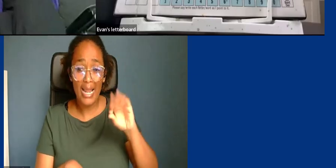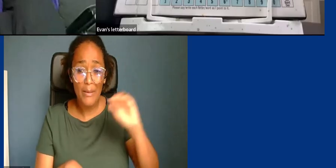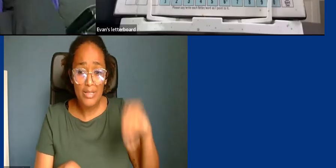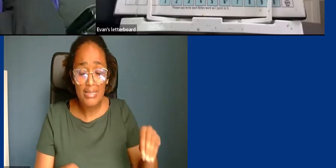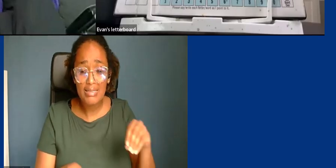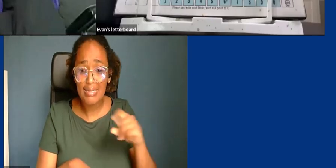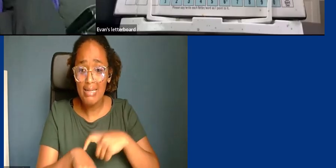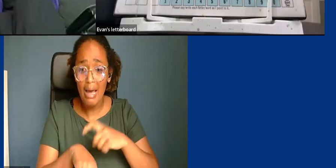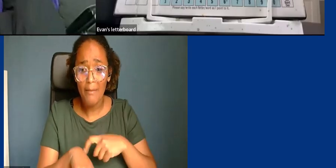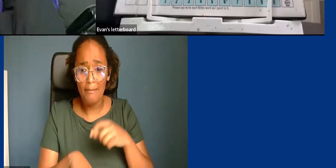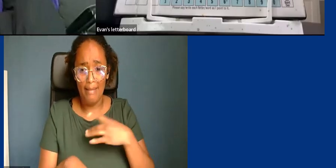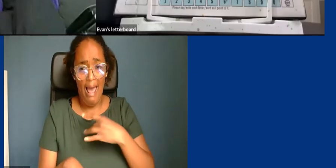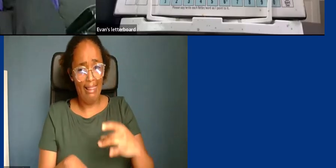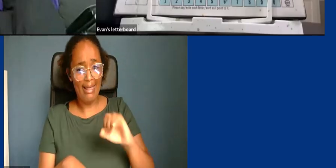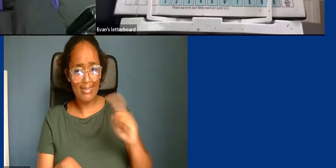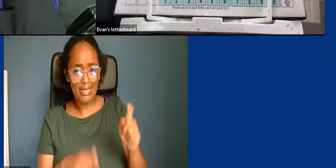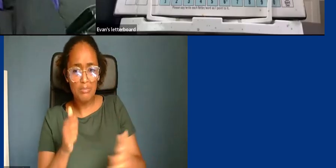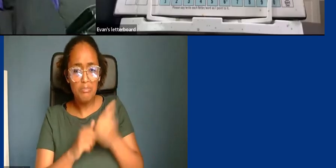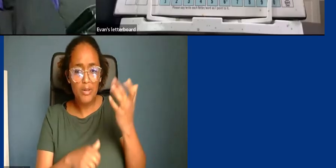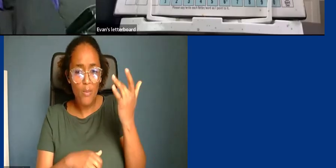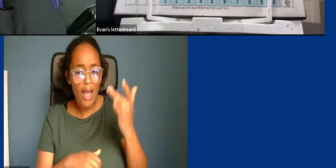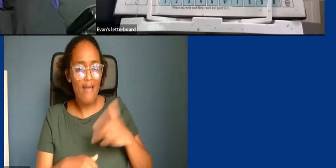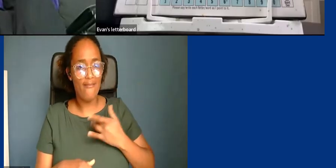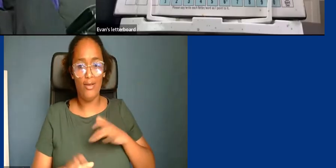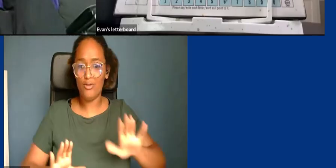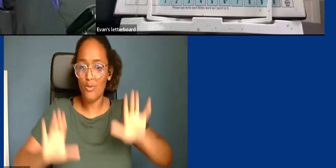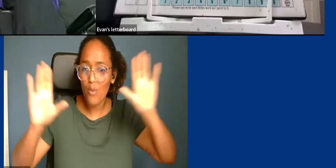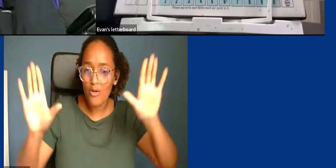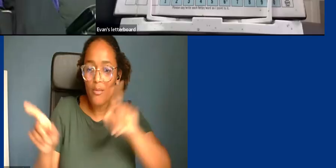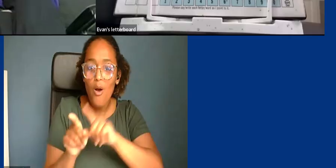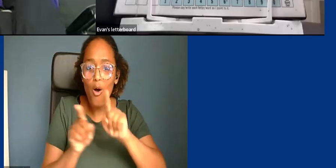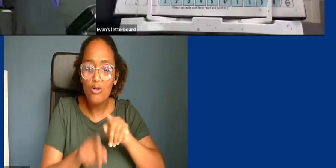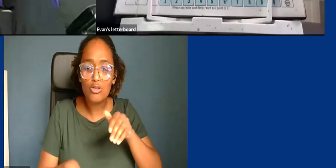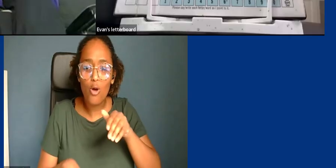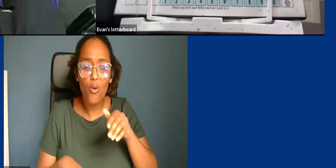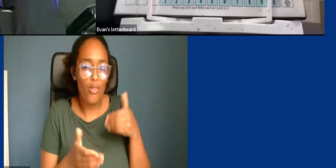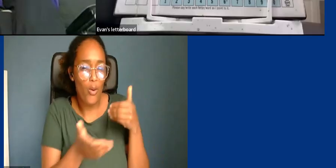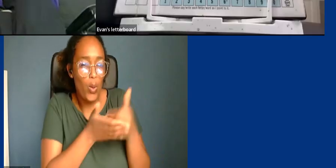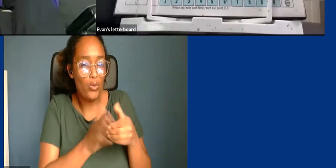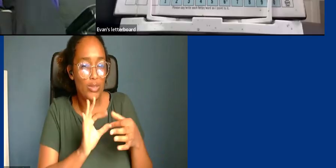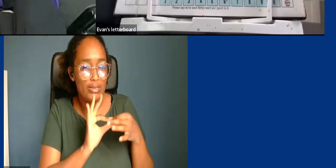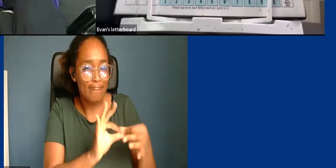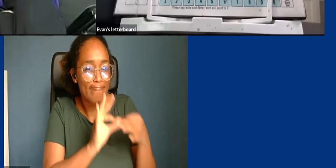masturbation feels wonderful too, but you don't get the closeness, unquote. Quote,